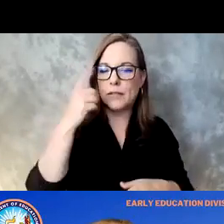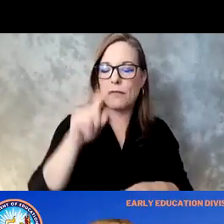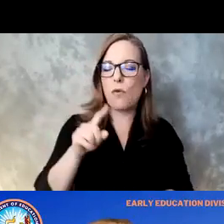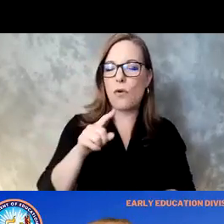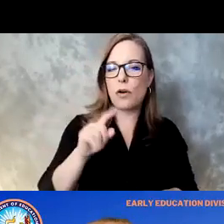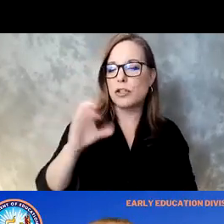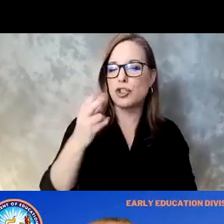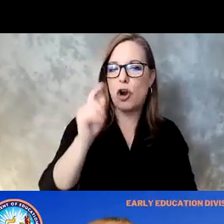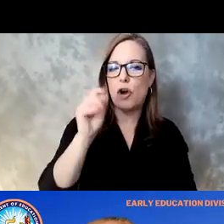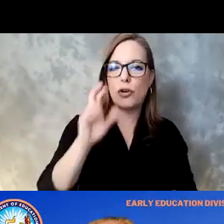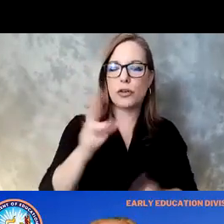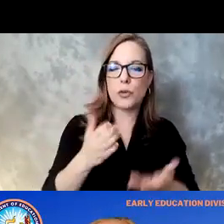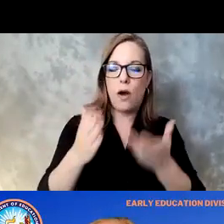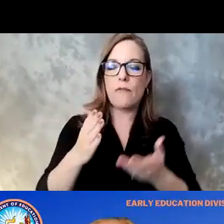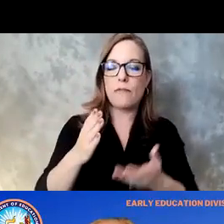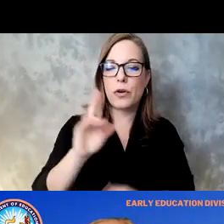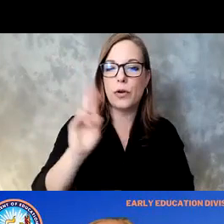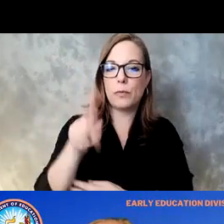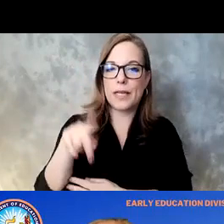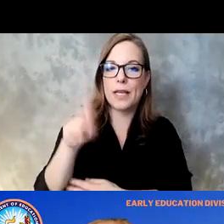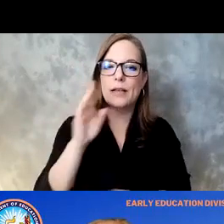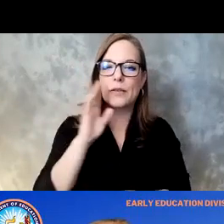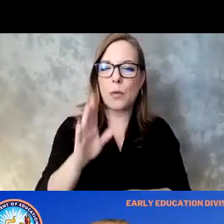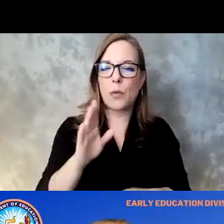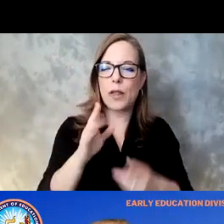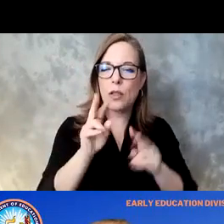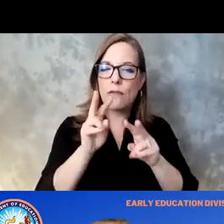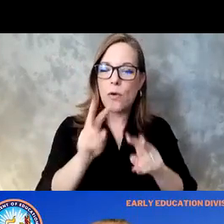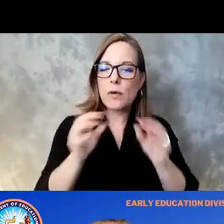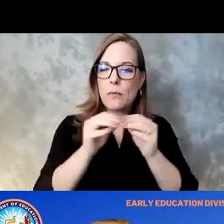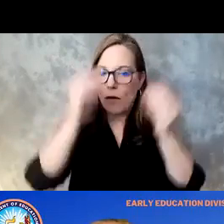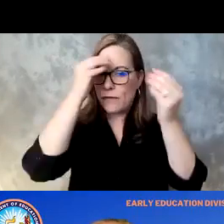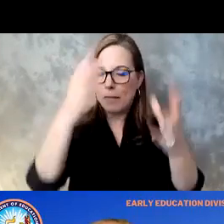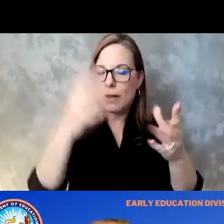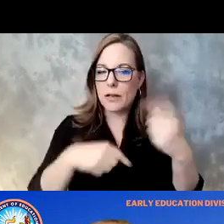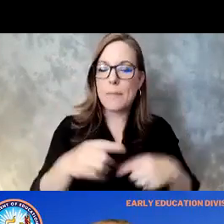guidance for charter schools. We do want to flag that all charter schools with Kindergarten